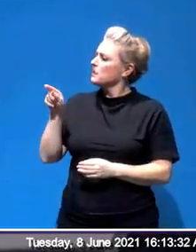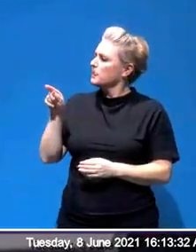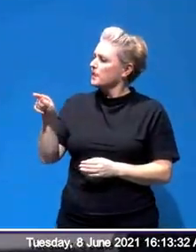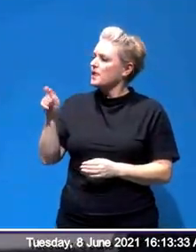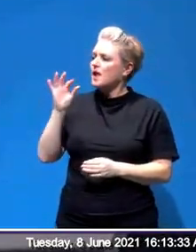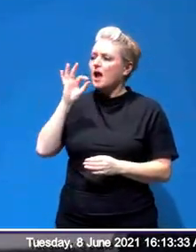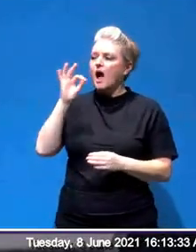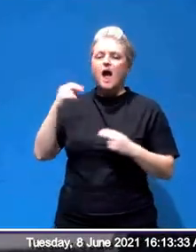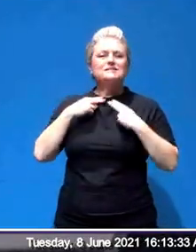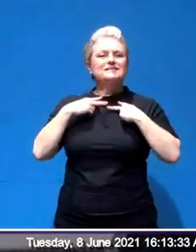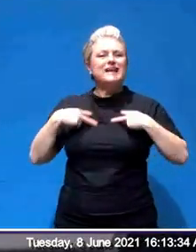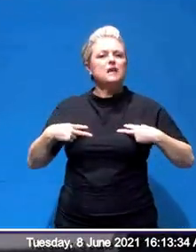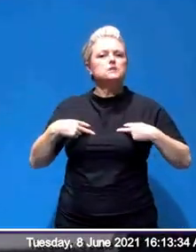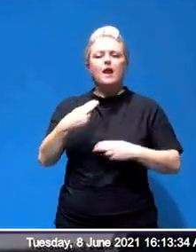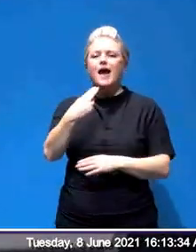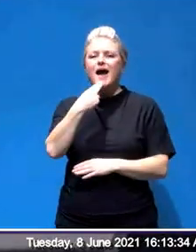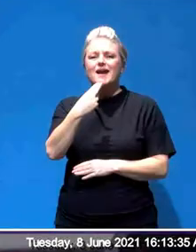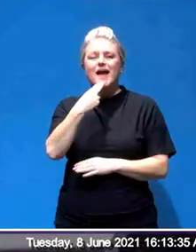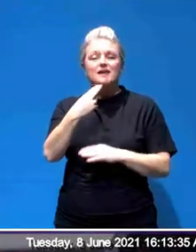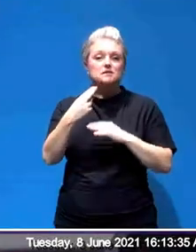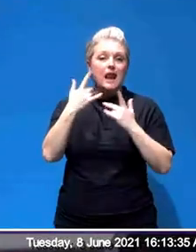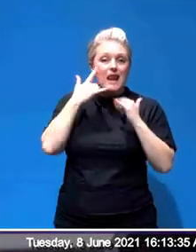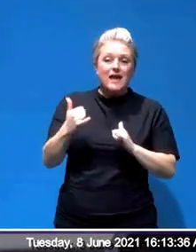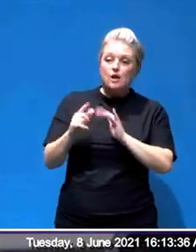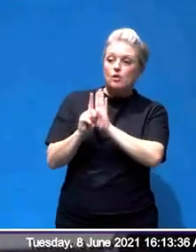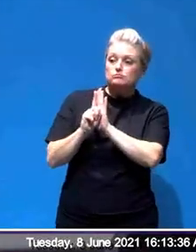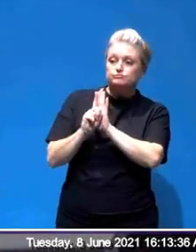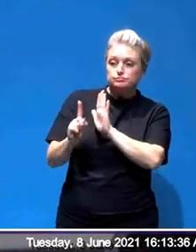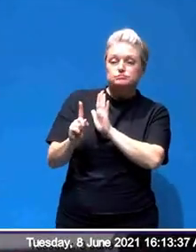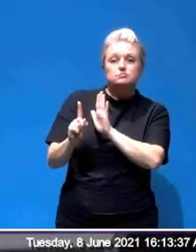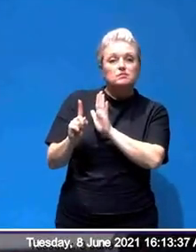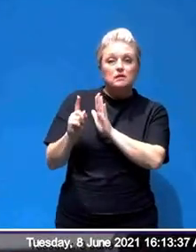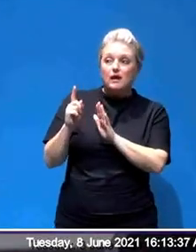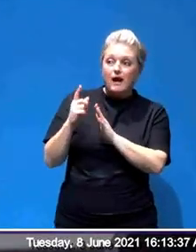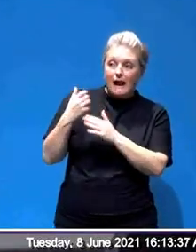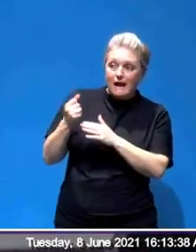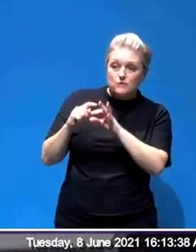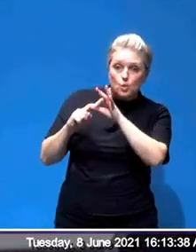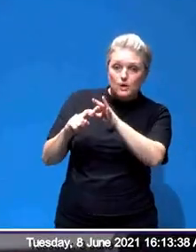Commissioners, the other parties with leave don't require any questions of Ms Kirkby.